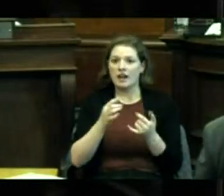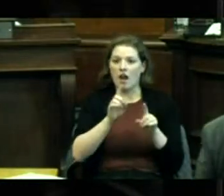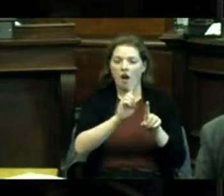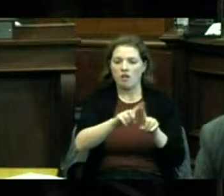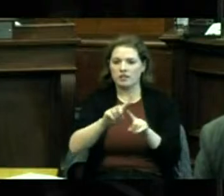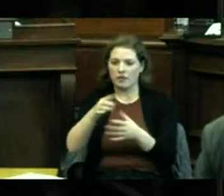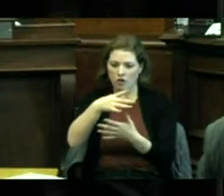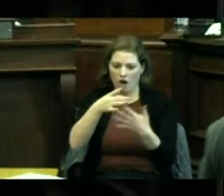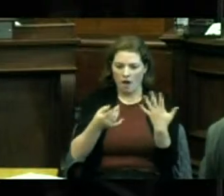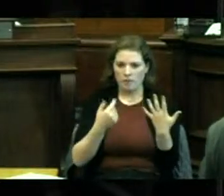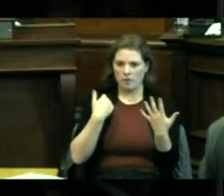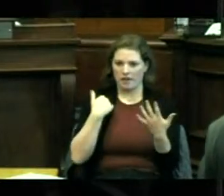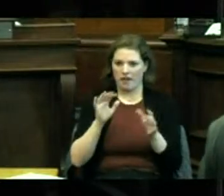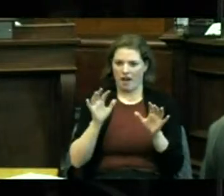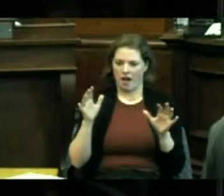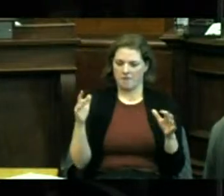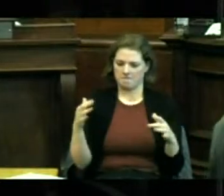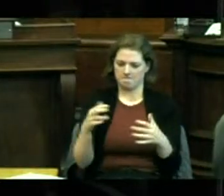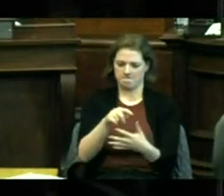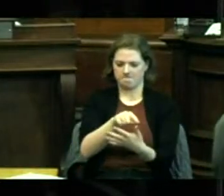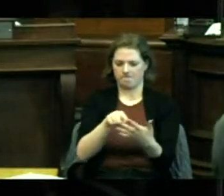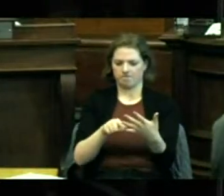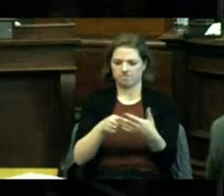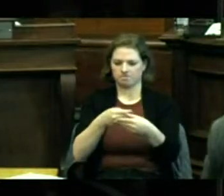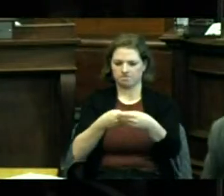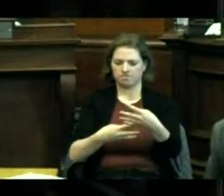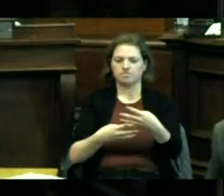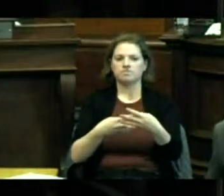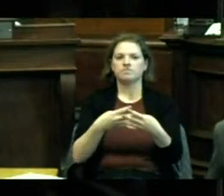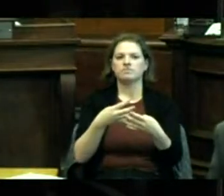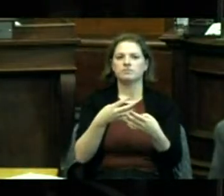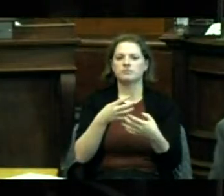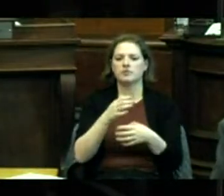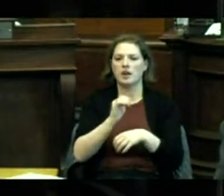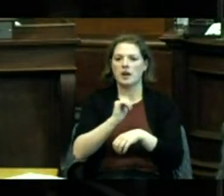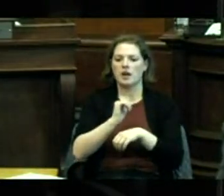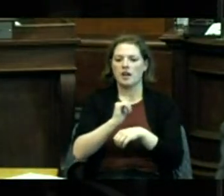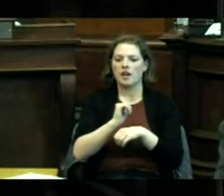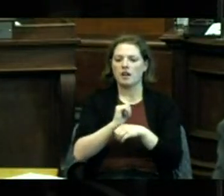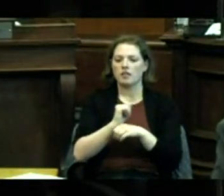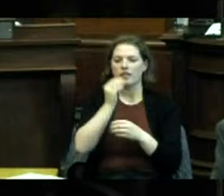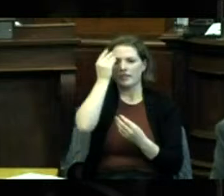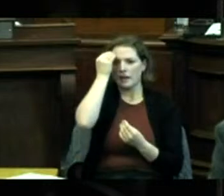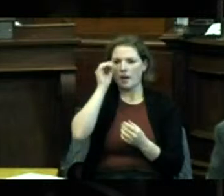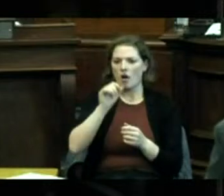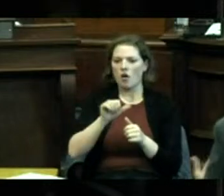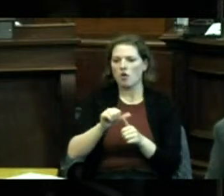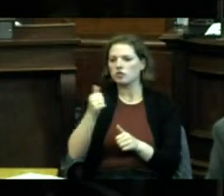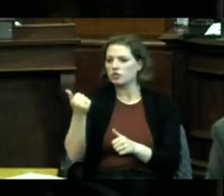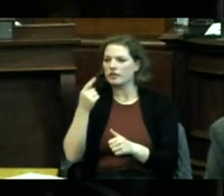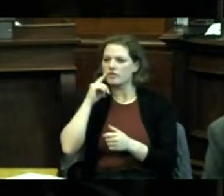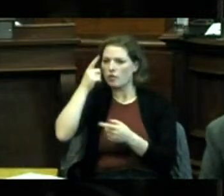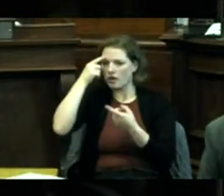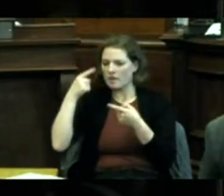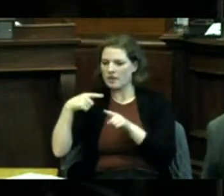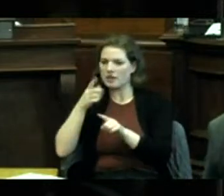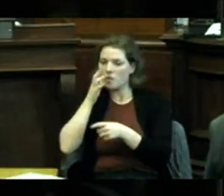the process of taking all these different options that we have